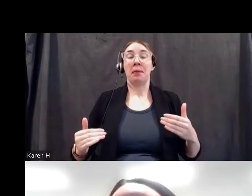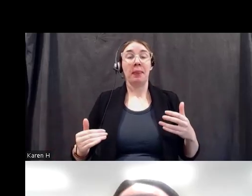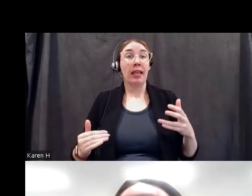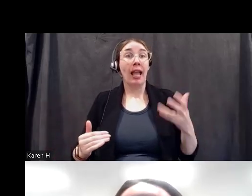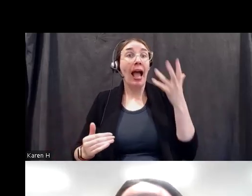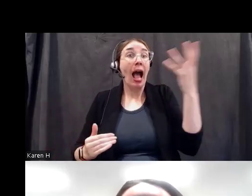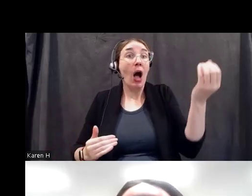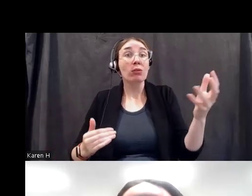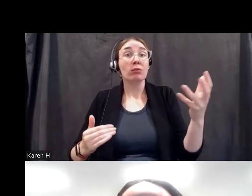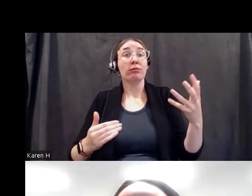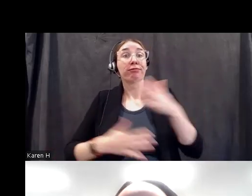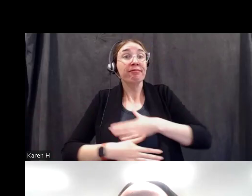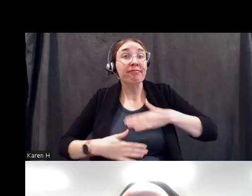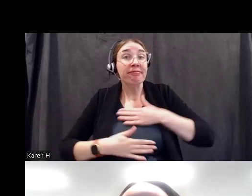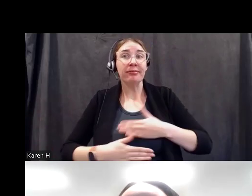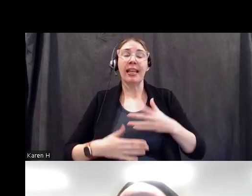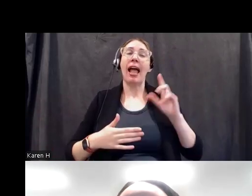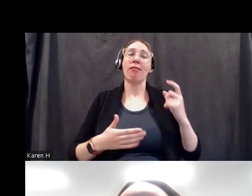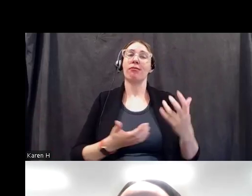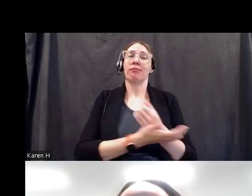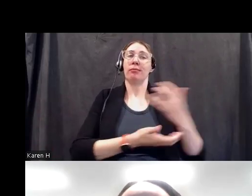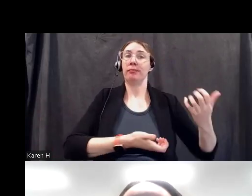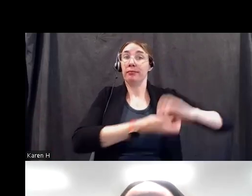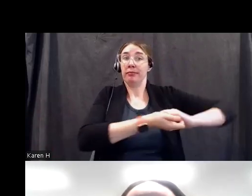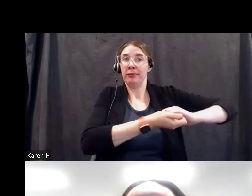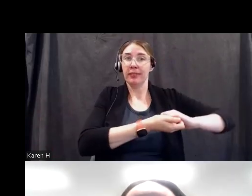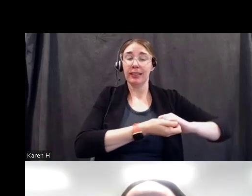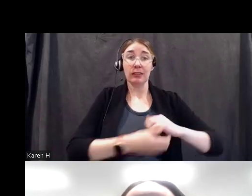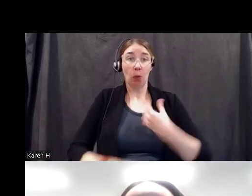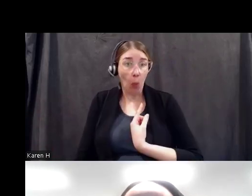because we can't do what we do alone. And it pays so much to really look at